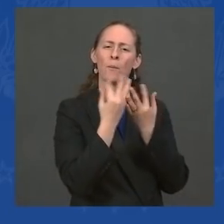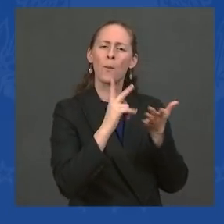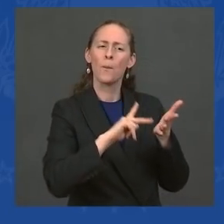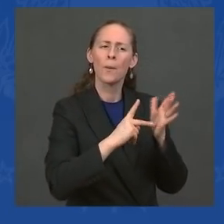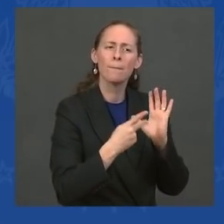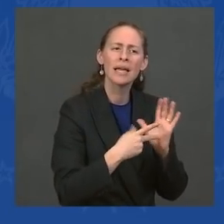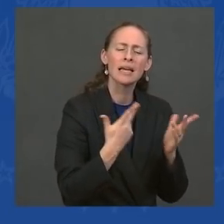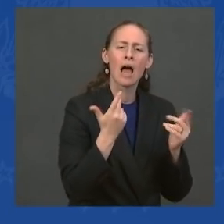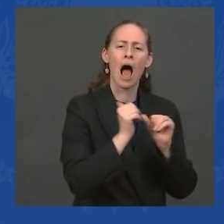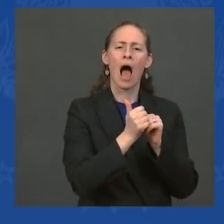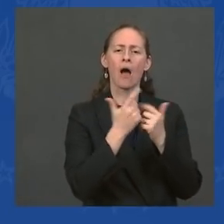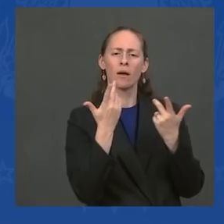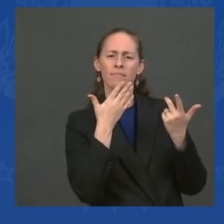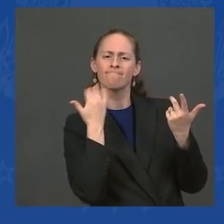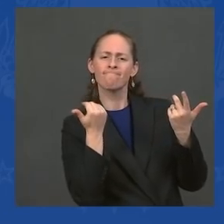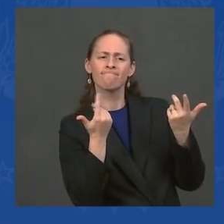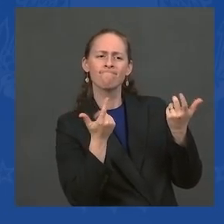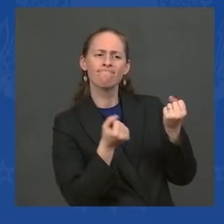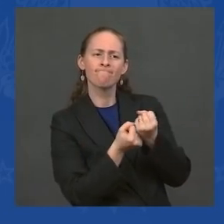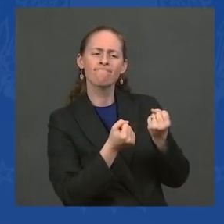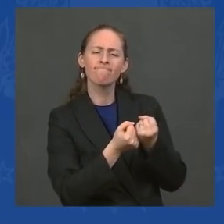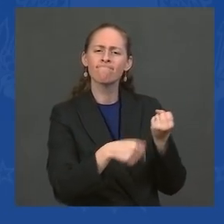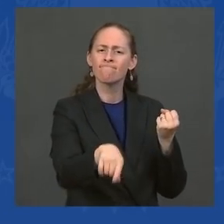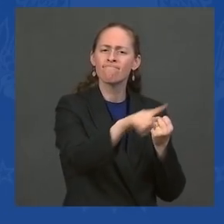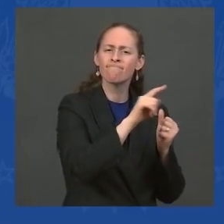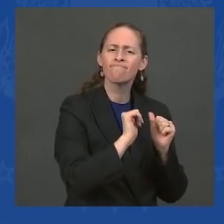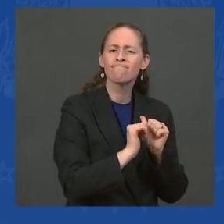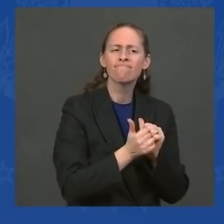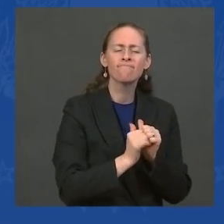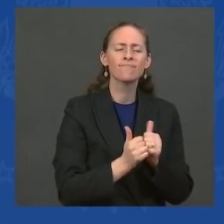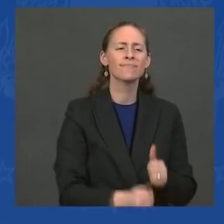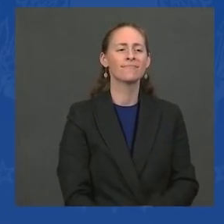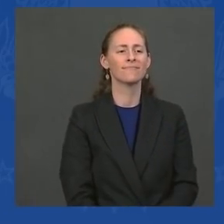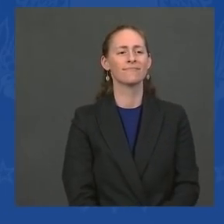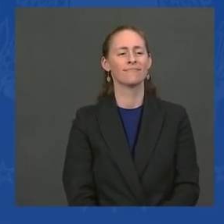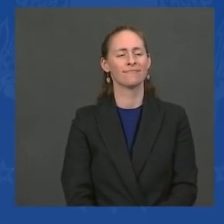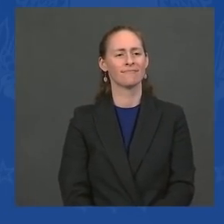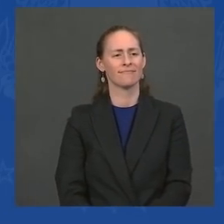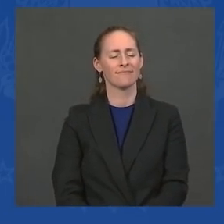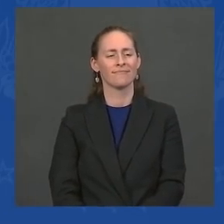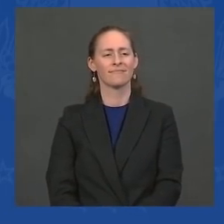And granted, you had to cut way back and because of a lot of things happening, things aren't the same as they were.